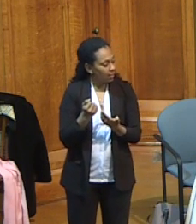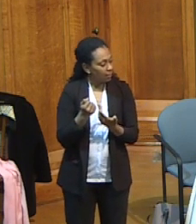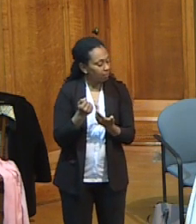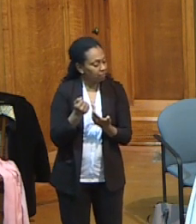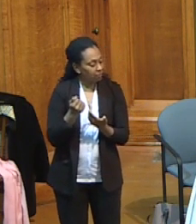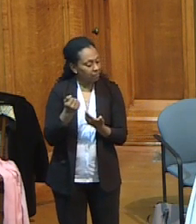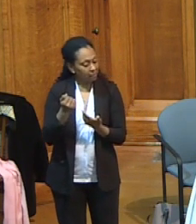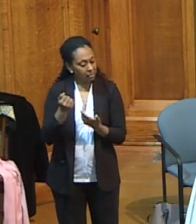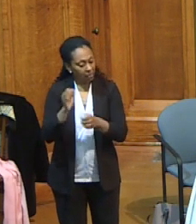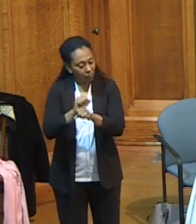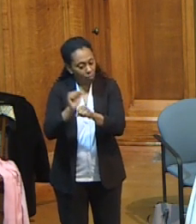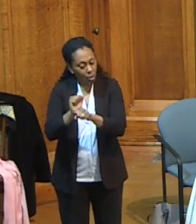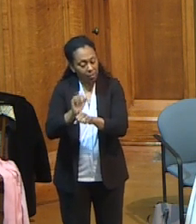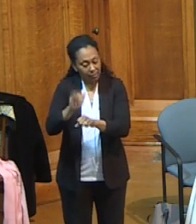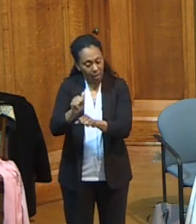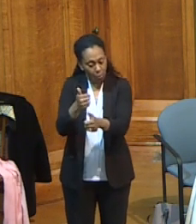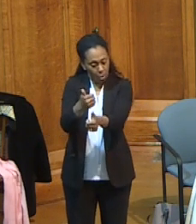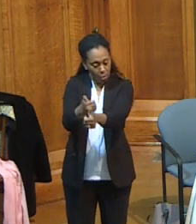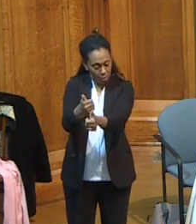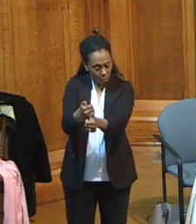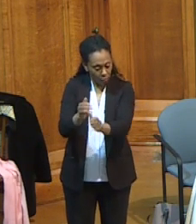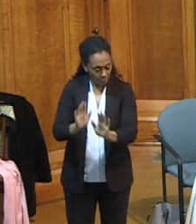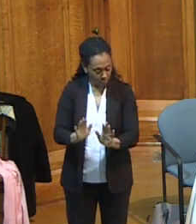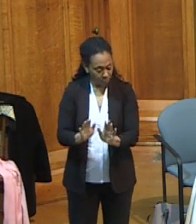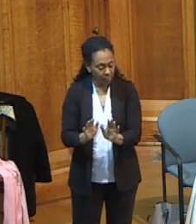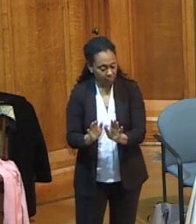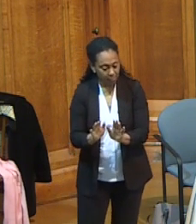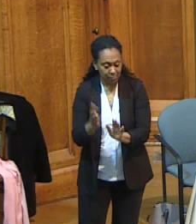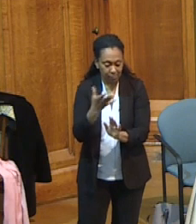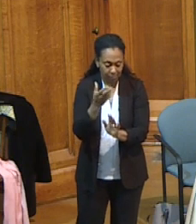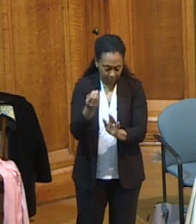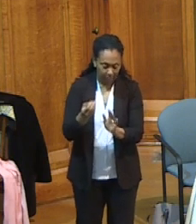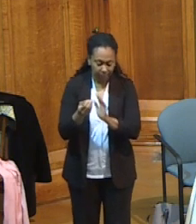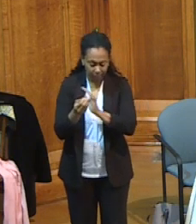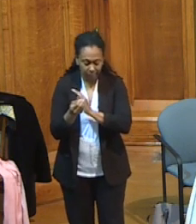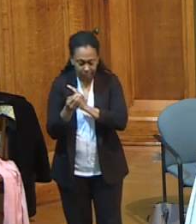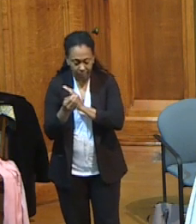was in fact plagiarized by Anne Sullivan from a book.